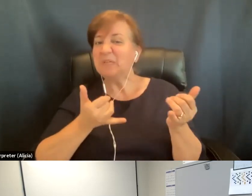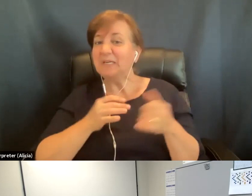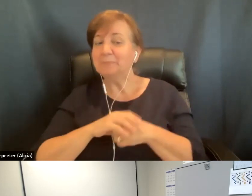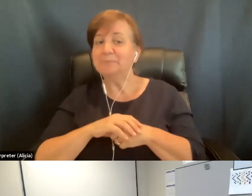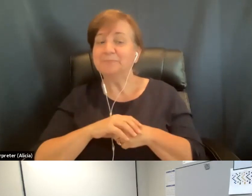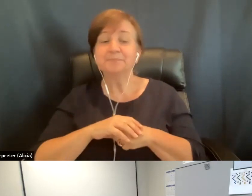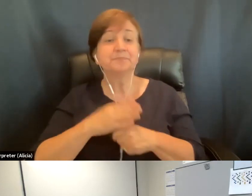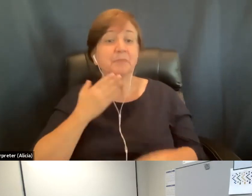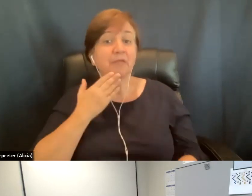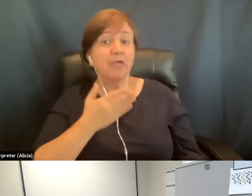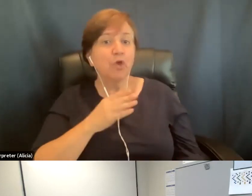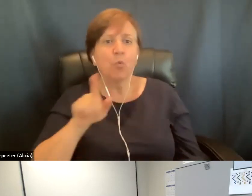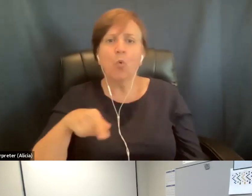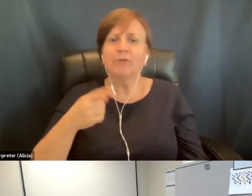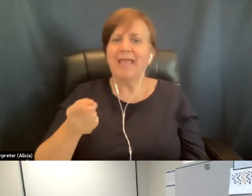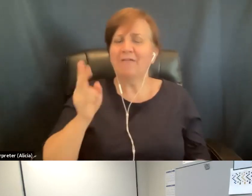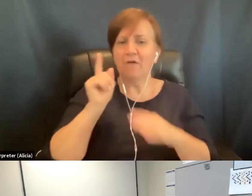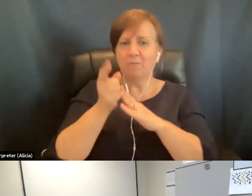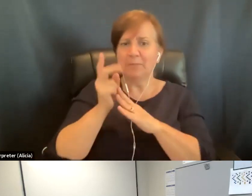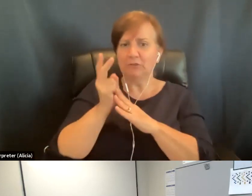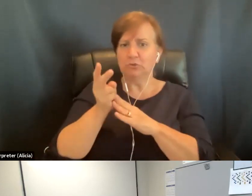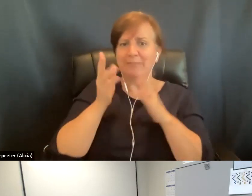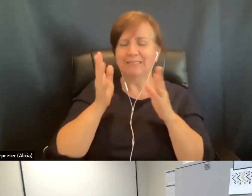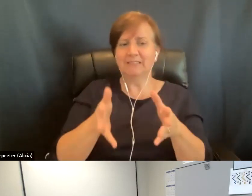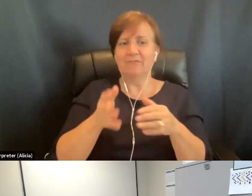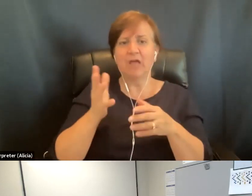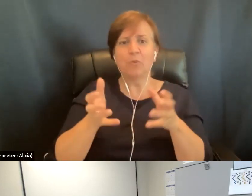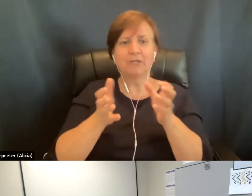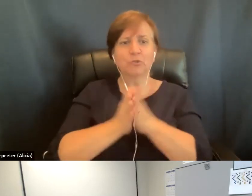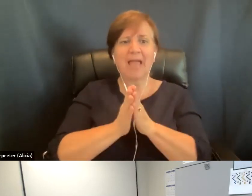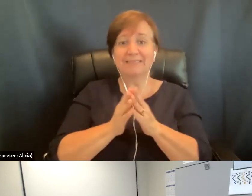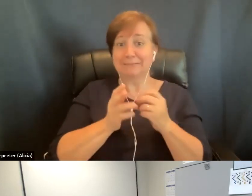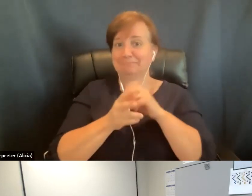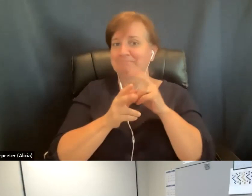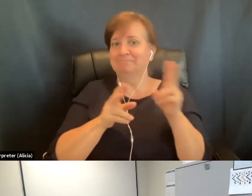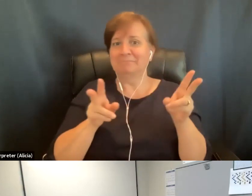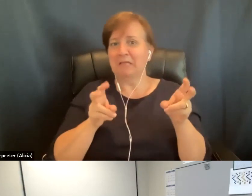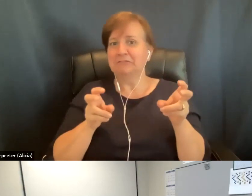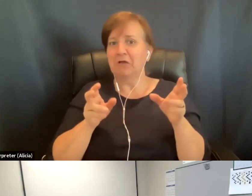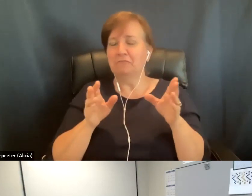Ram Subramaniam (He/him): Thank you, we only have a couple of minutes left, I wanted to ask a little bit of a selfish question from our college district perspective.